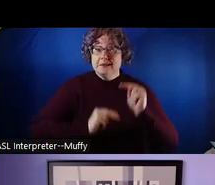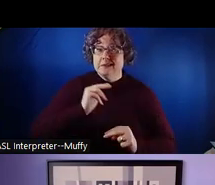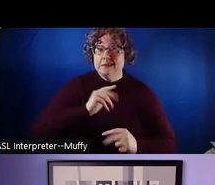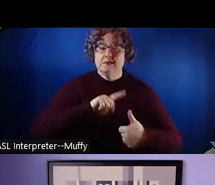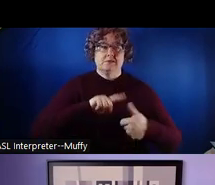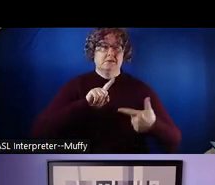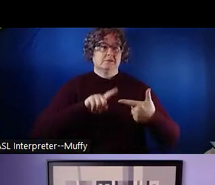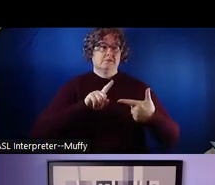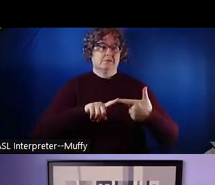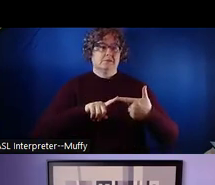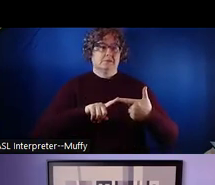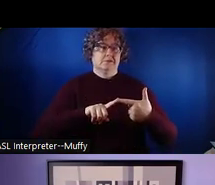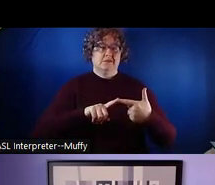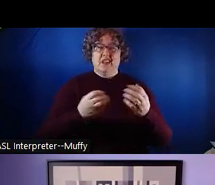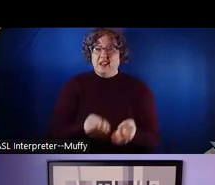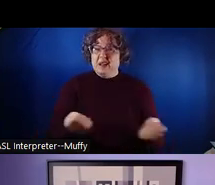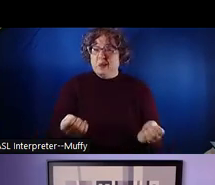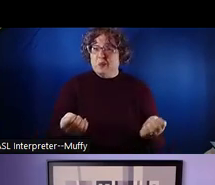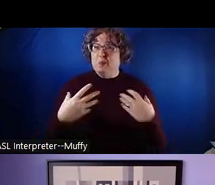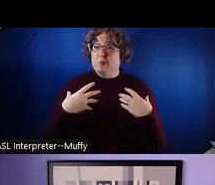often inaccessible healthcare equipment,